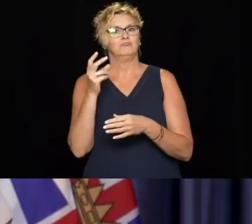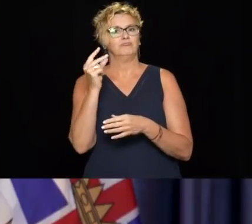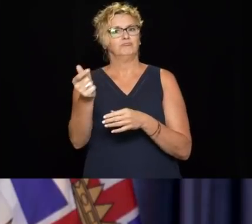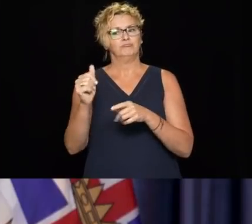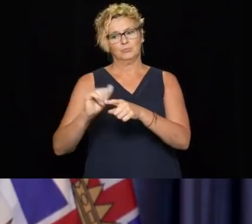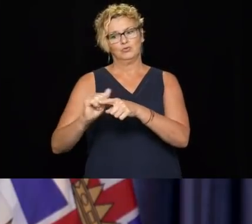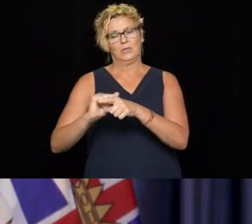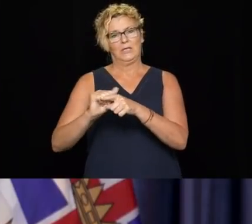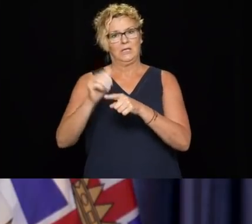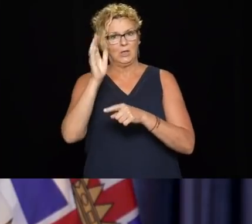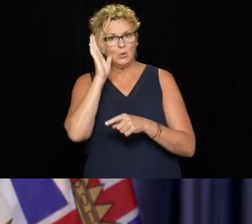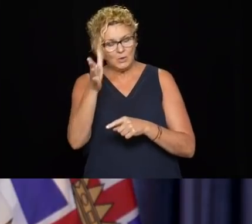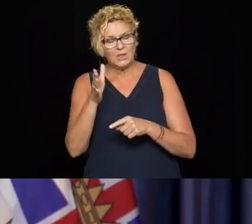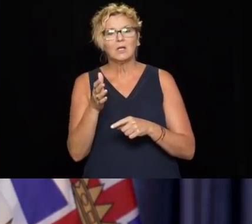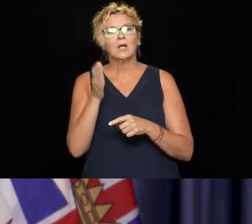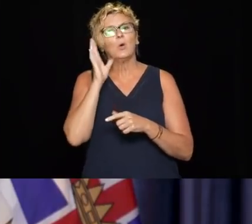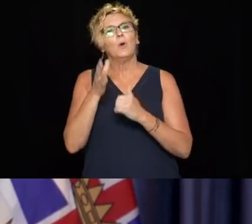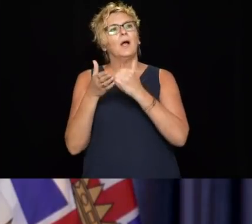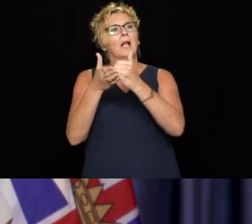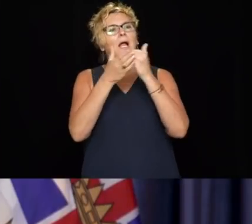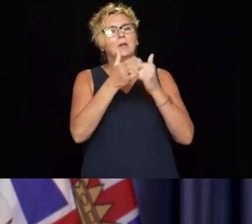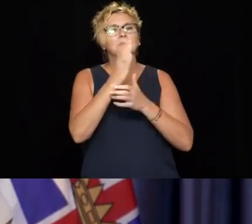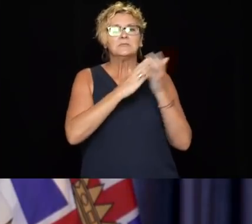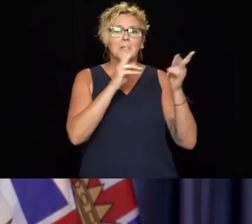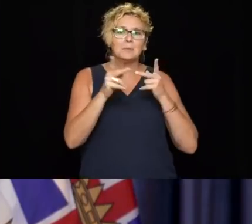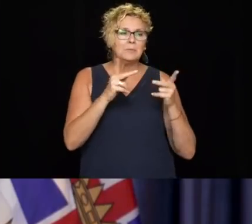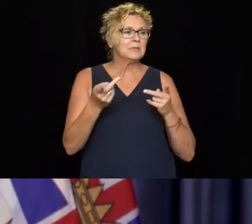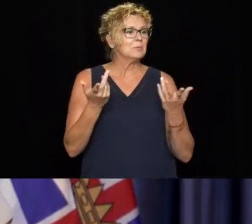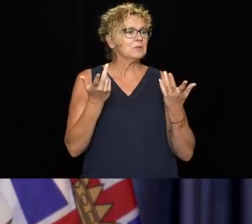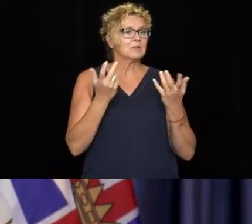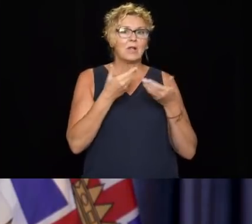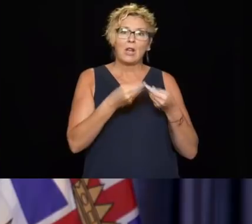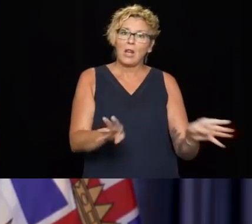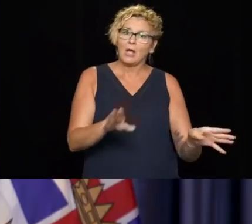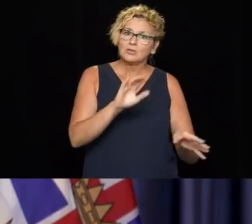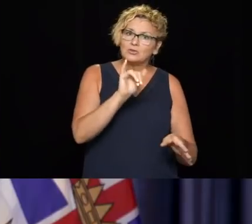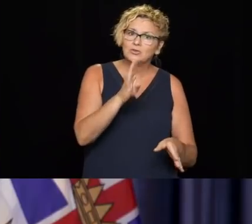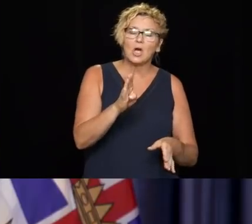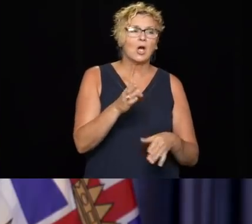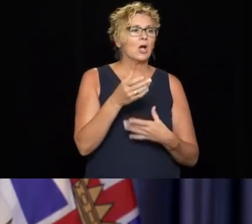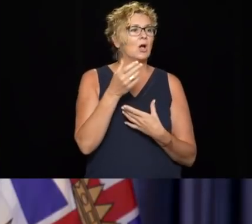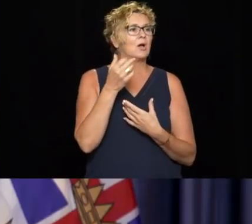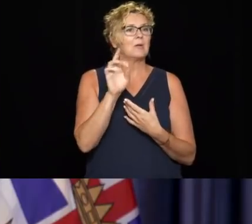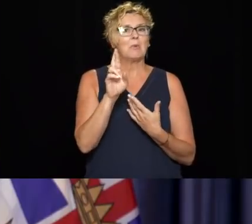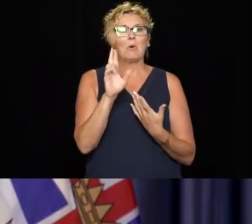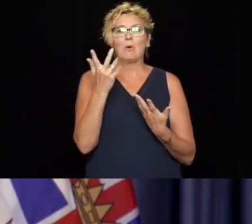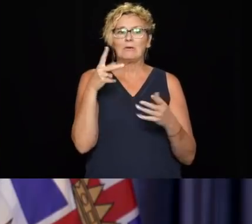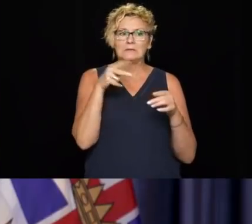people without healthcare experience to get on-the-job training and that means of course good news for those in the hospitality sector